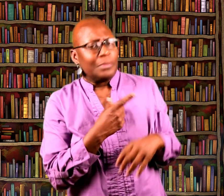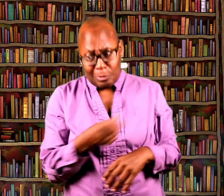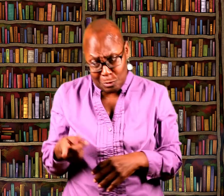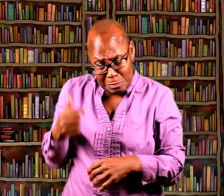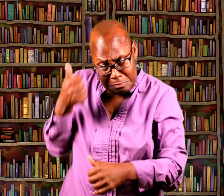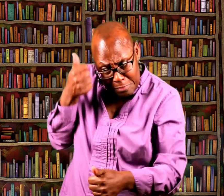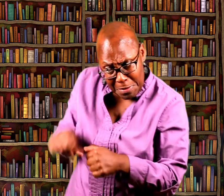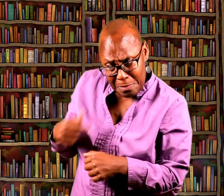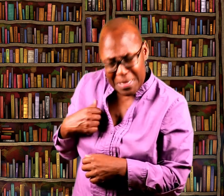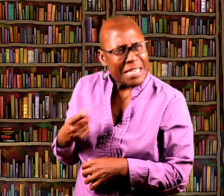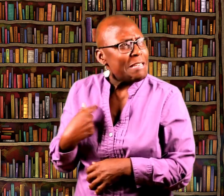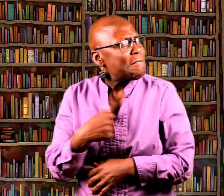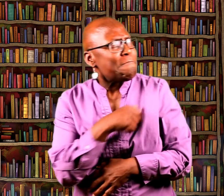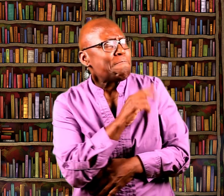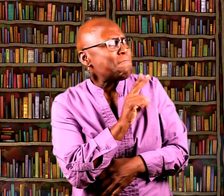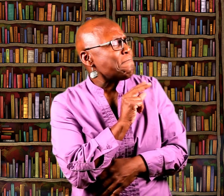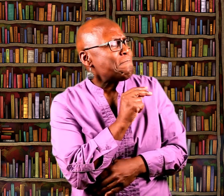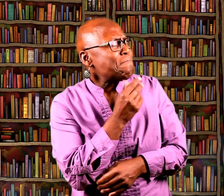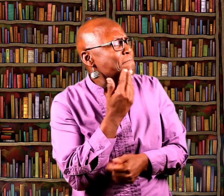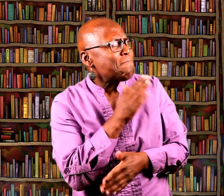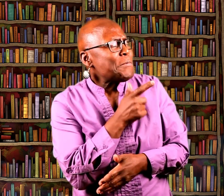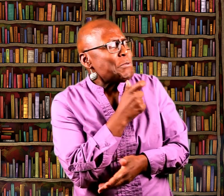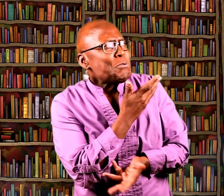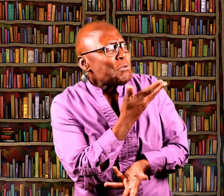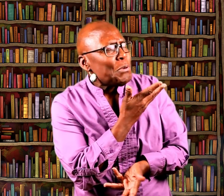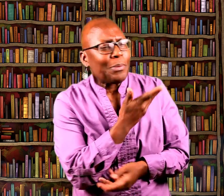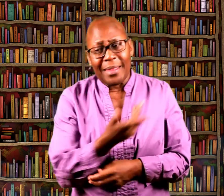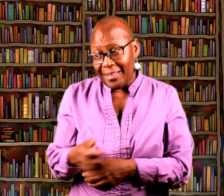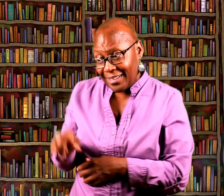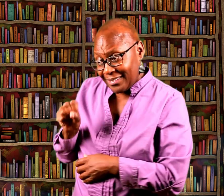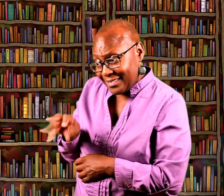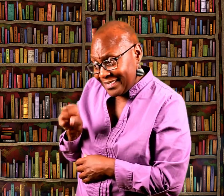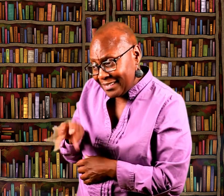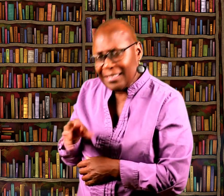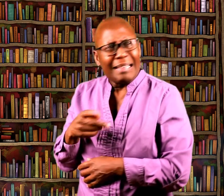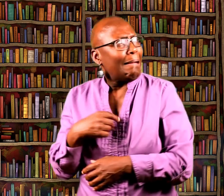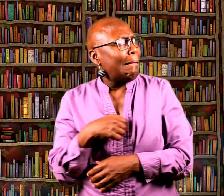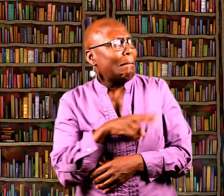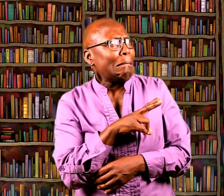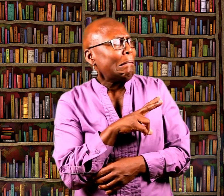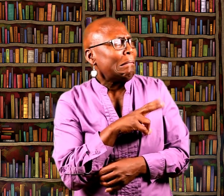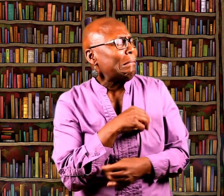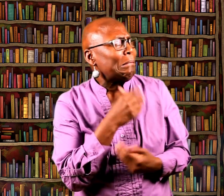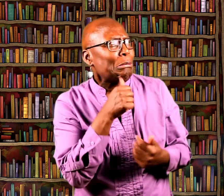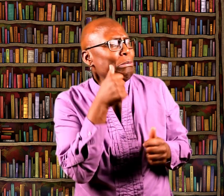"What?" I said, and he looked at me and said "Remember me?" I looked back, "No, I don't know who you are."